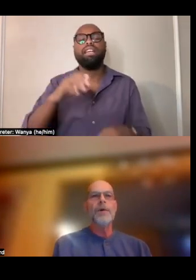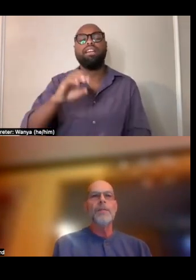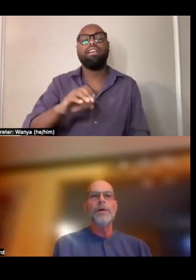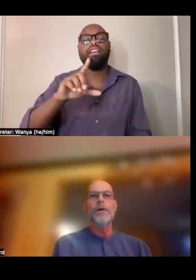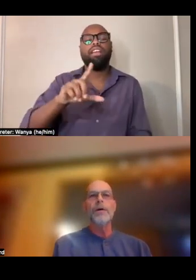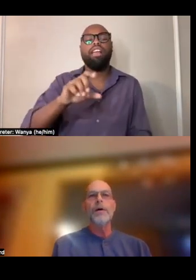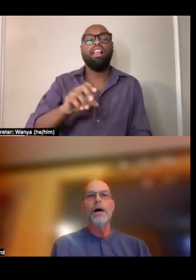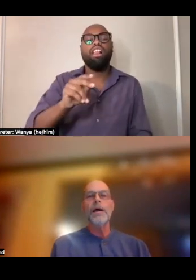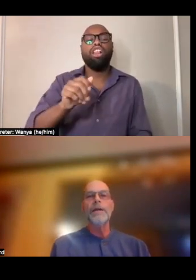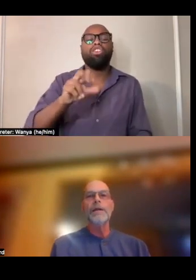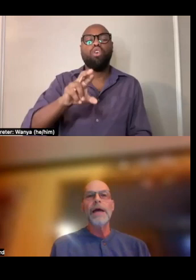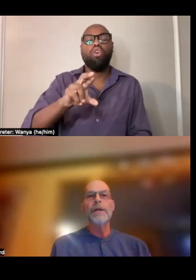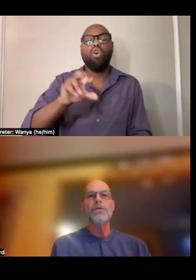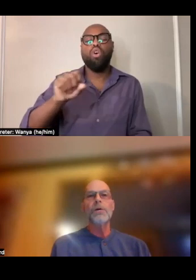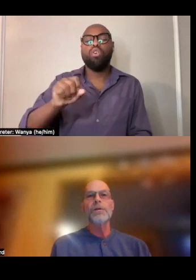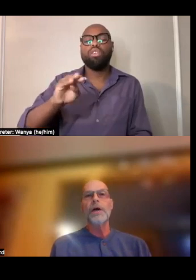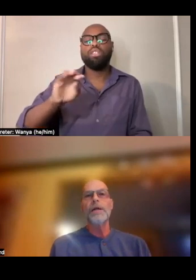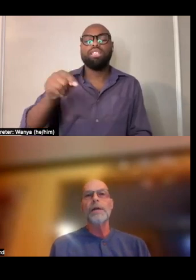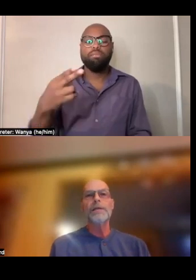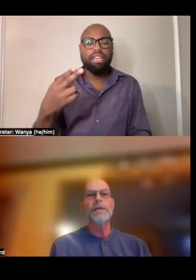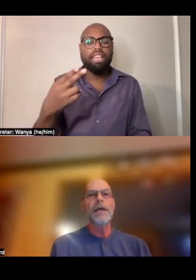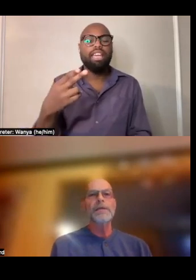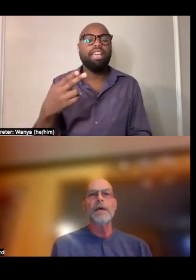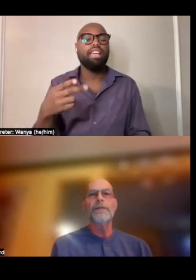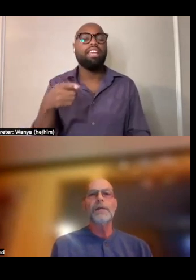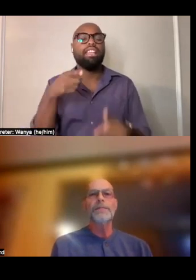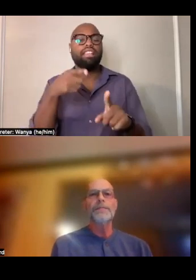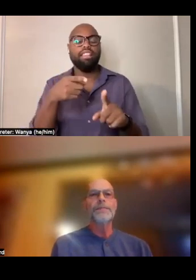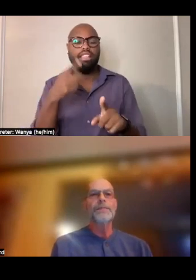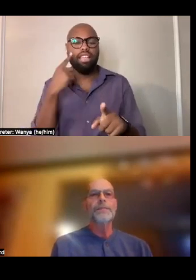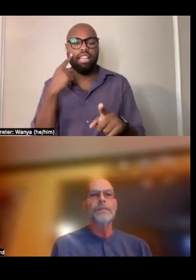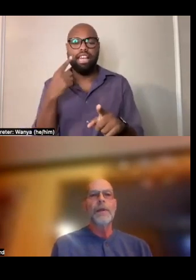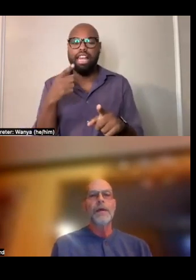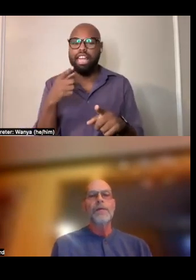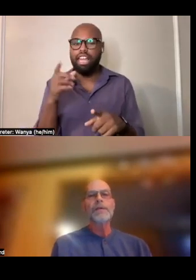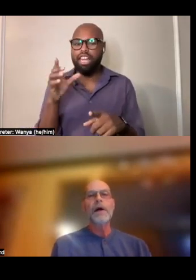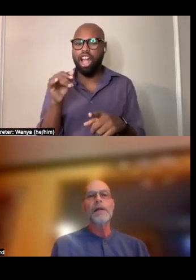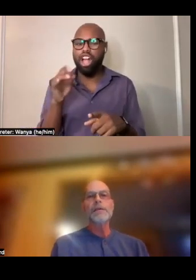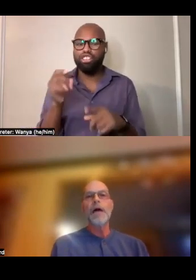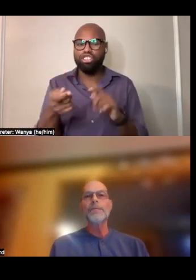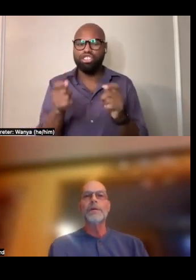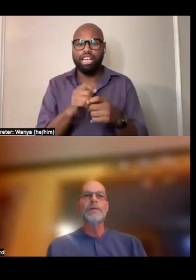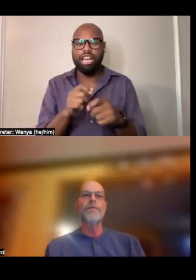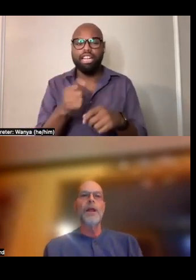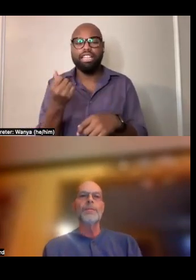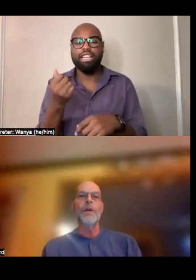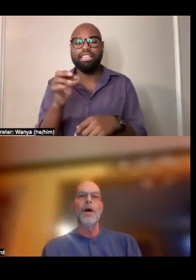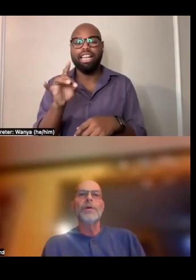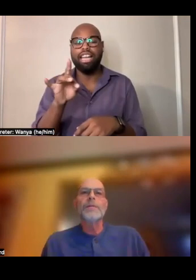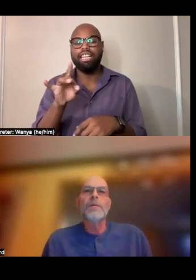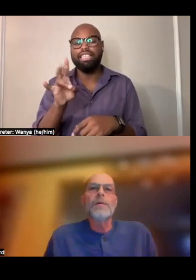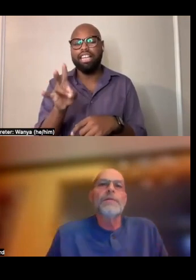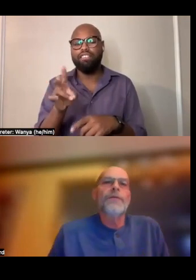member in Atlanta, Georgia in 1987. This concept developed along principles of